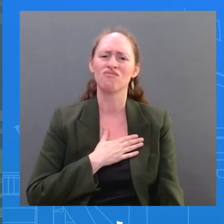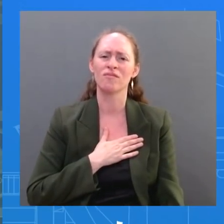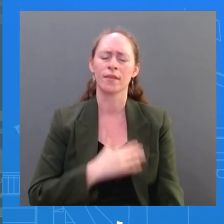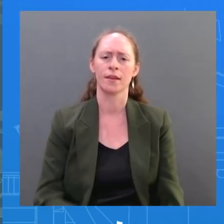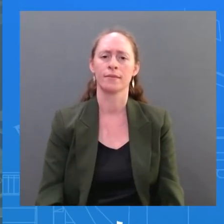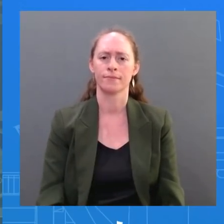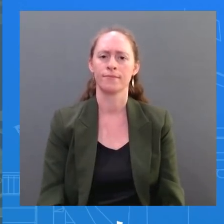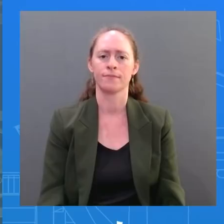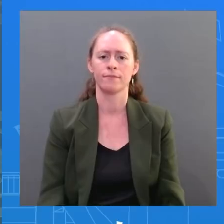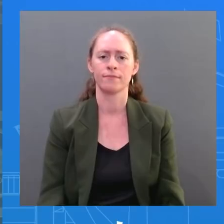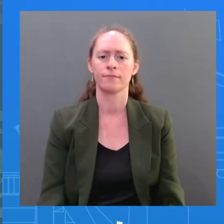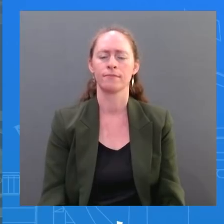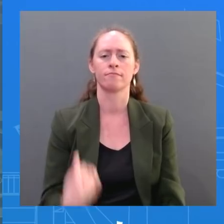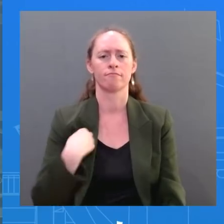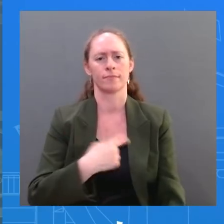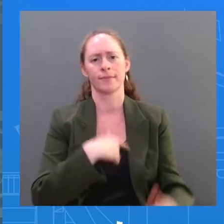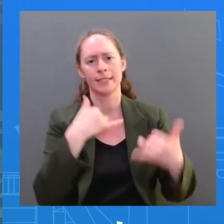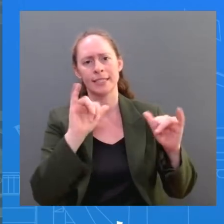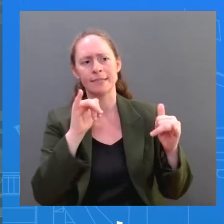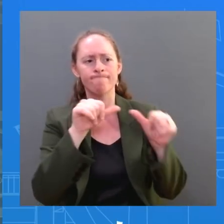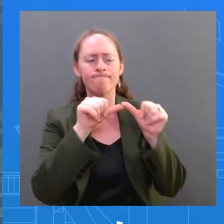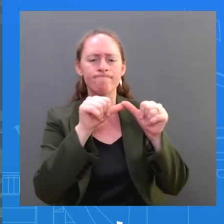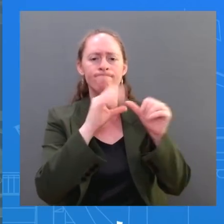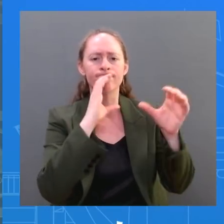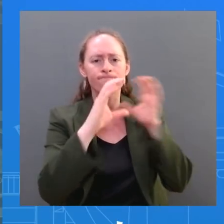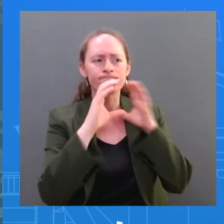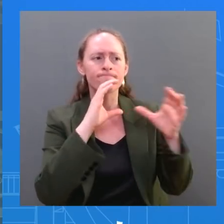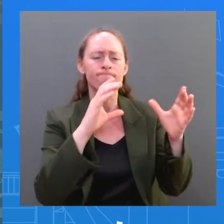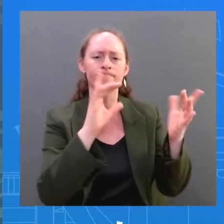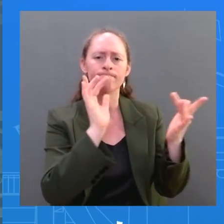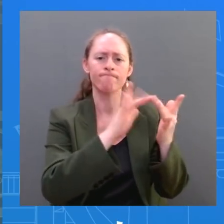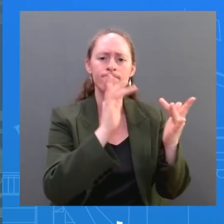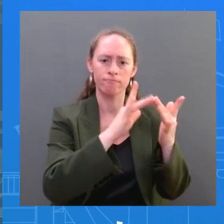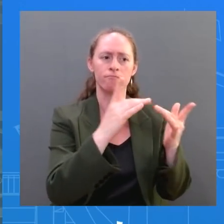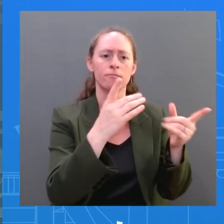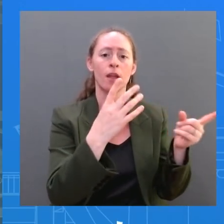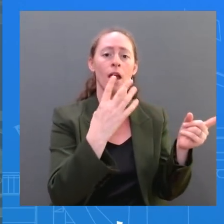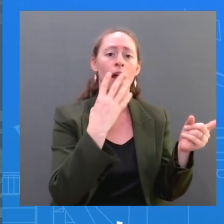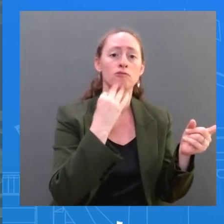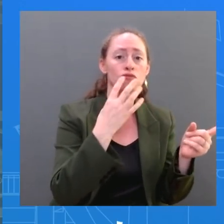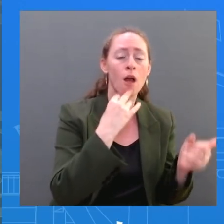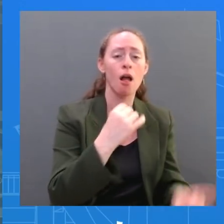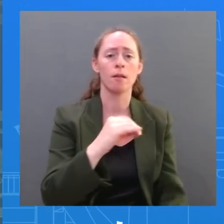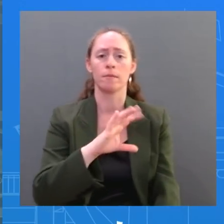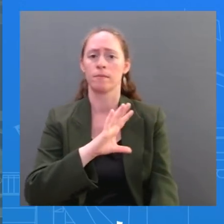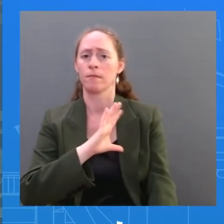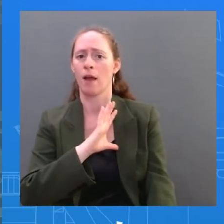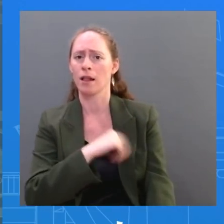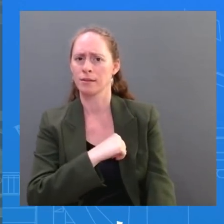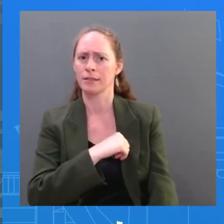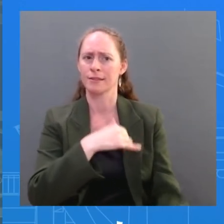and the Palestinian Authority on next steps. And we -- and we definitely continue to urge accountability. The Press: And as far as the gather: